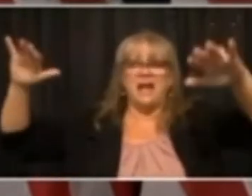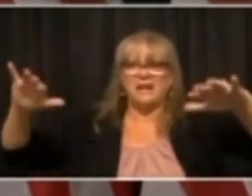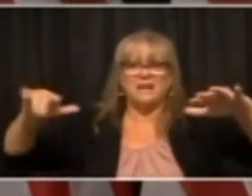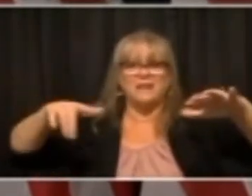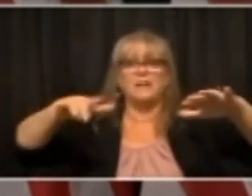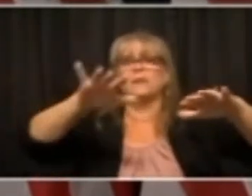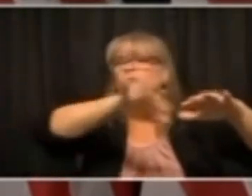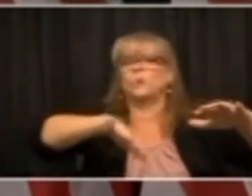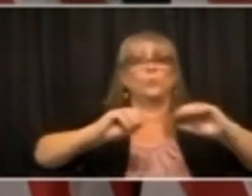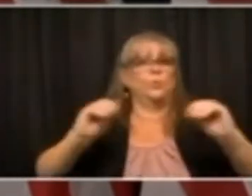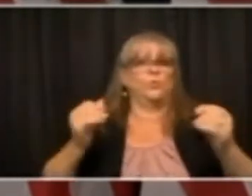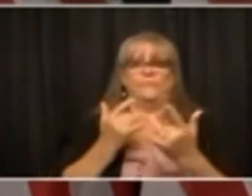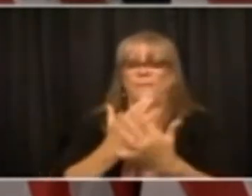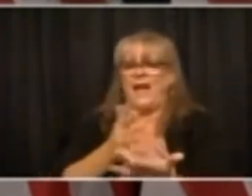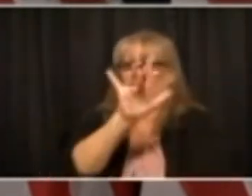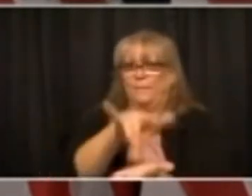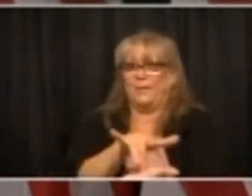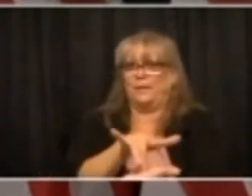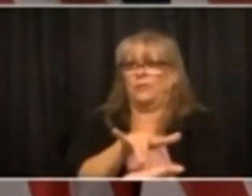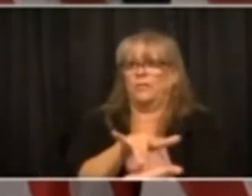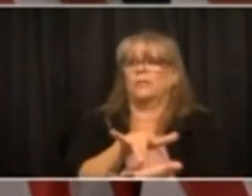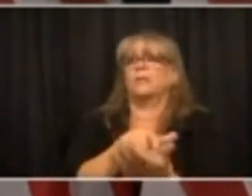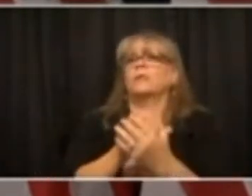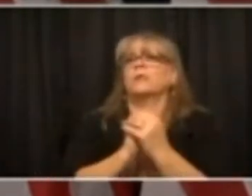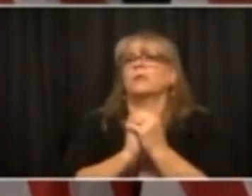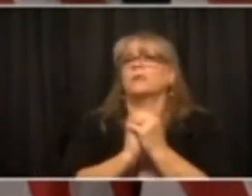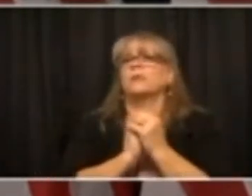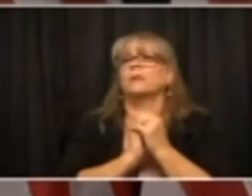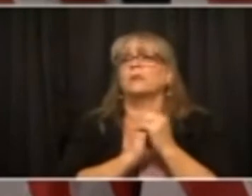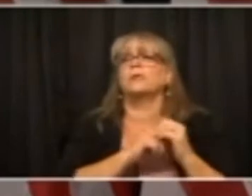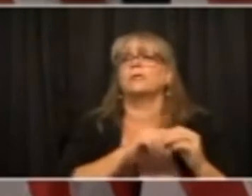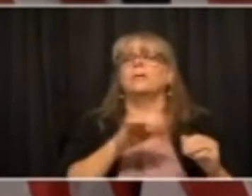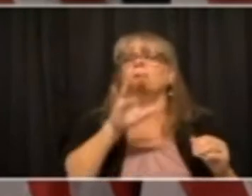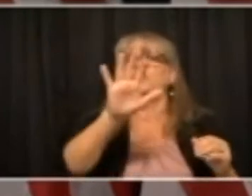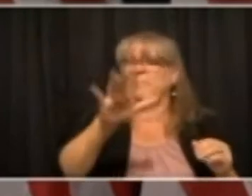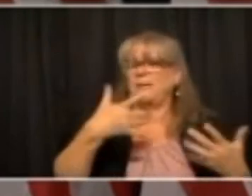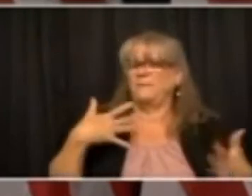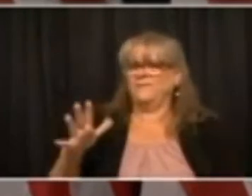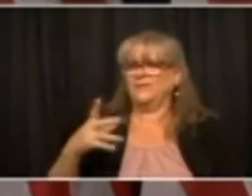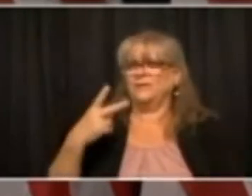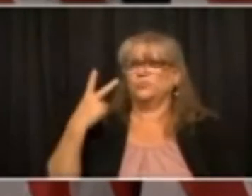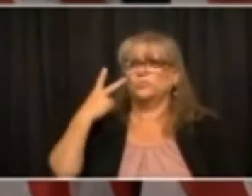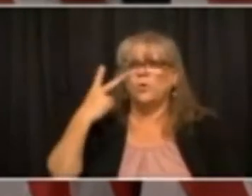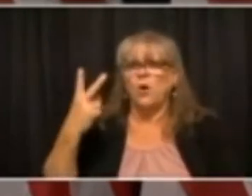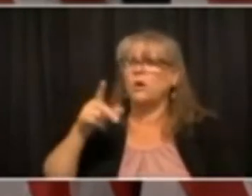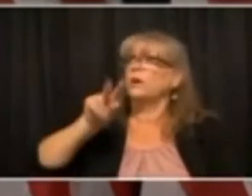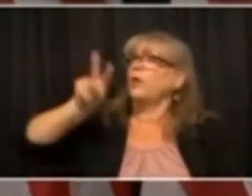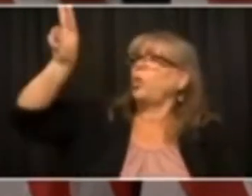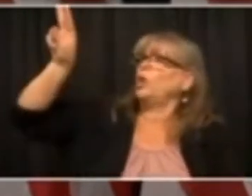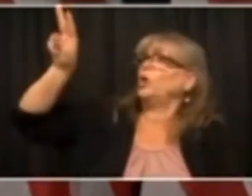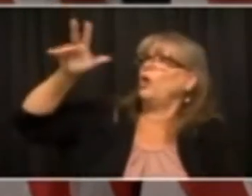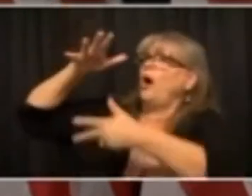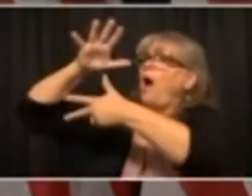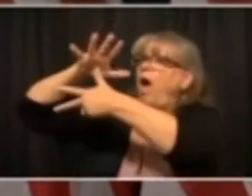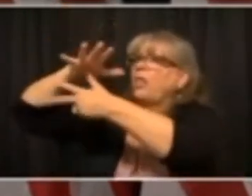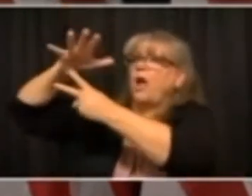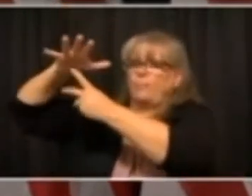canyon also saw non-stop helicopter bucket drops throughout glenwood canyon really